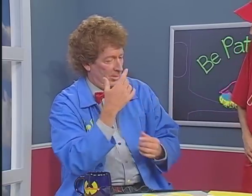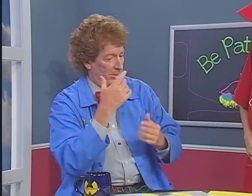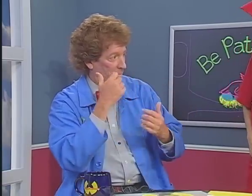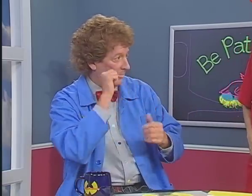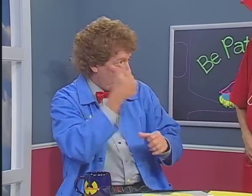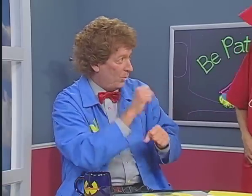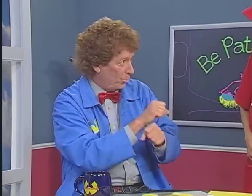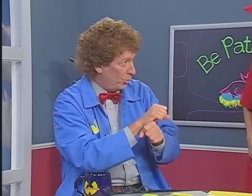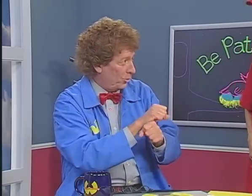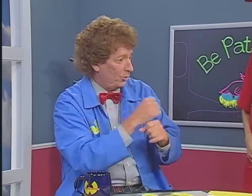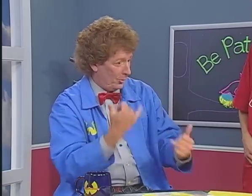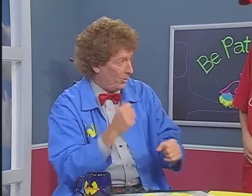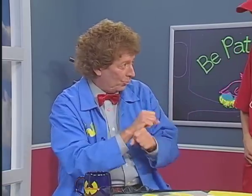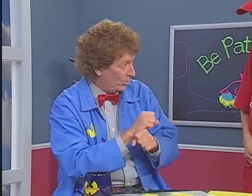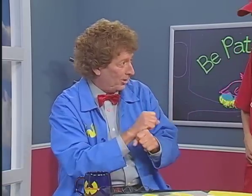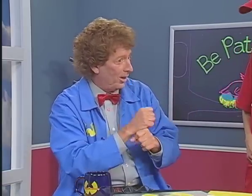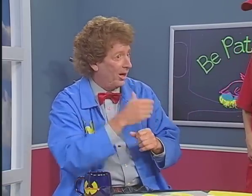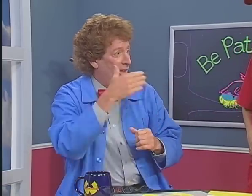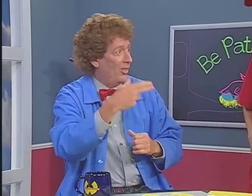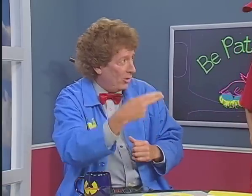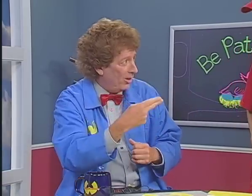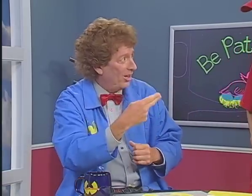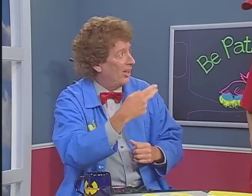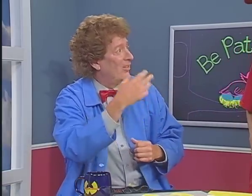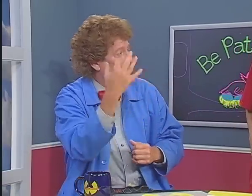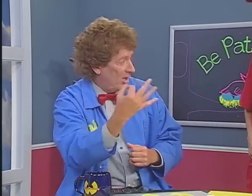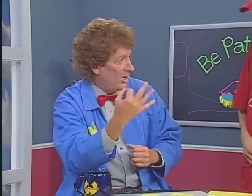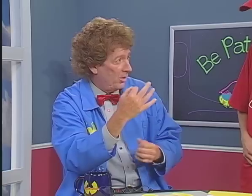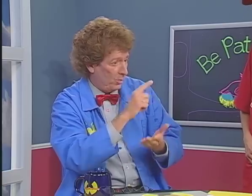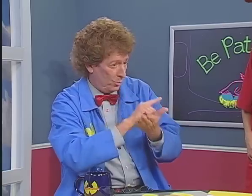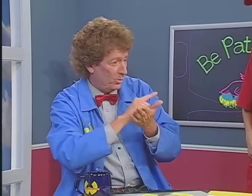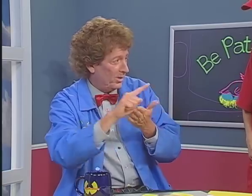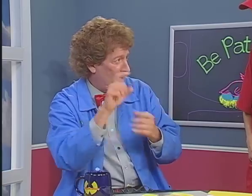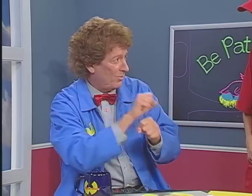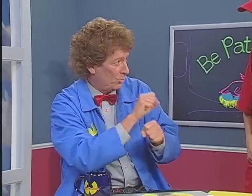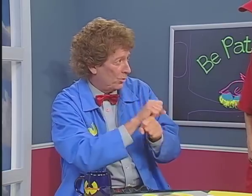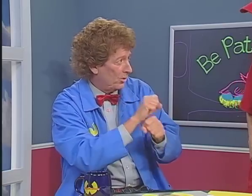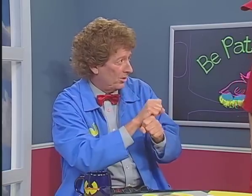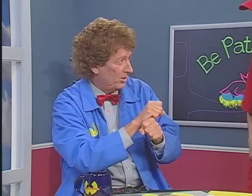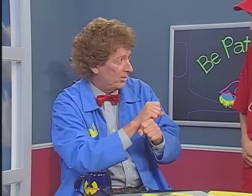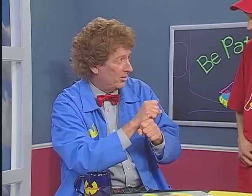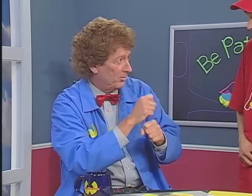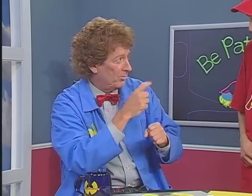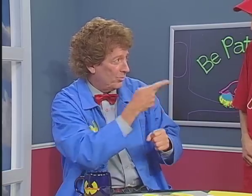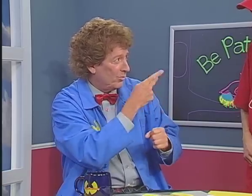YOU HAVE TO WORK TOMORROW, TODAY, THURSDAY AND FRIDAY. THAT'S A WHOLE WEEK OF WORK.